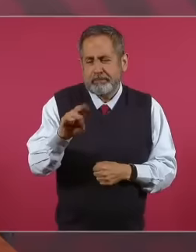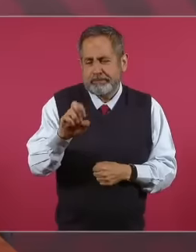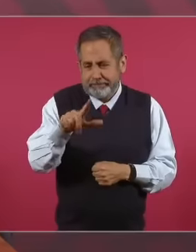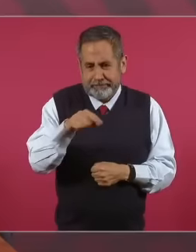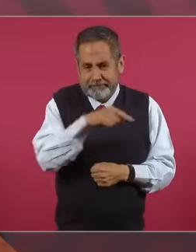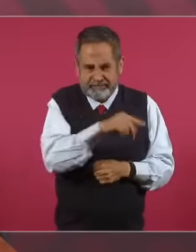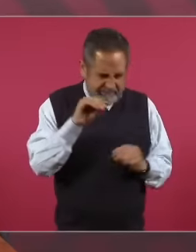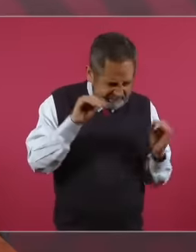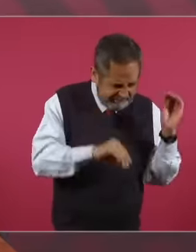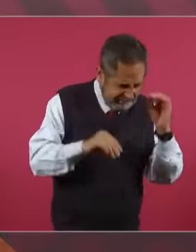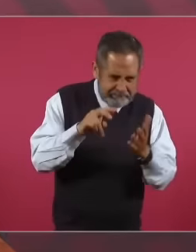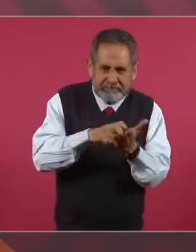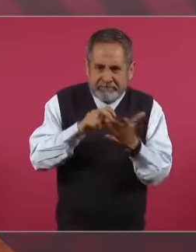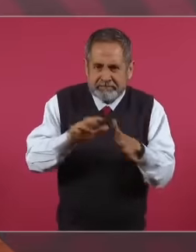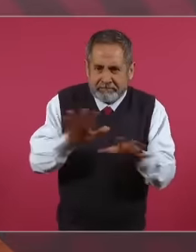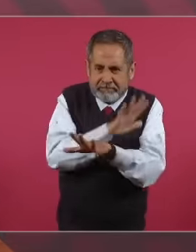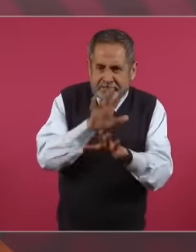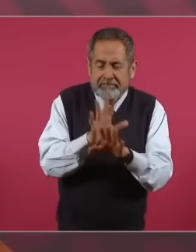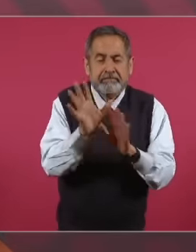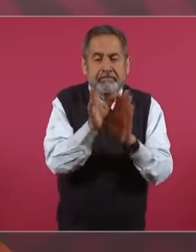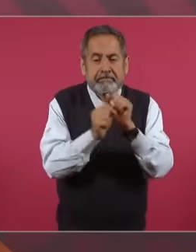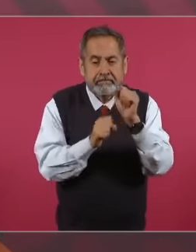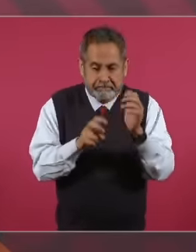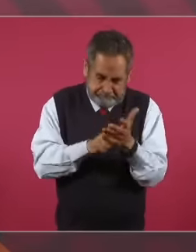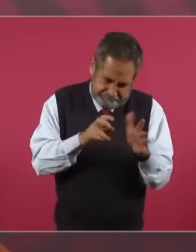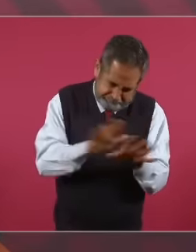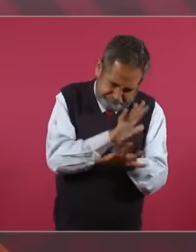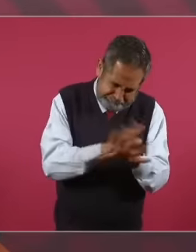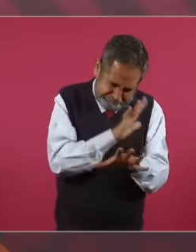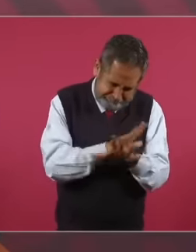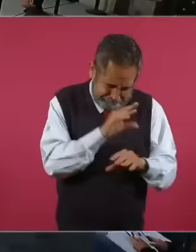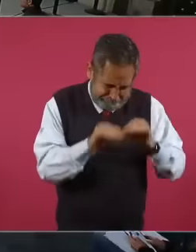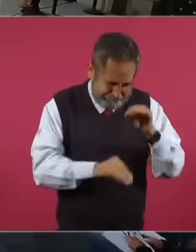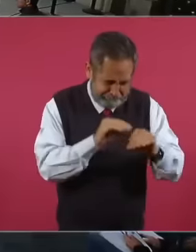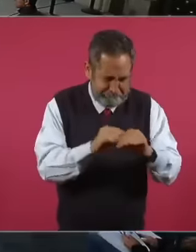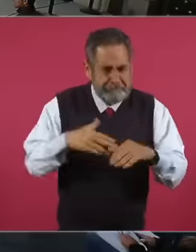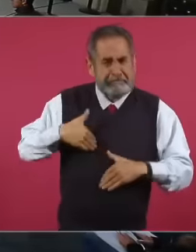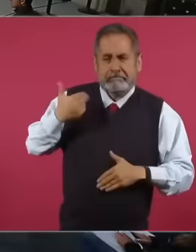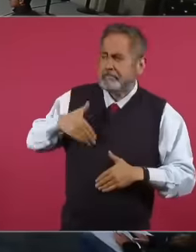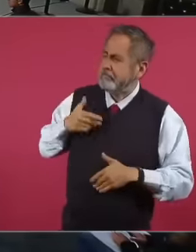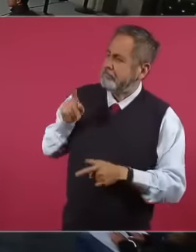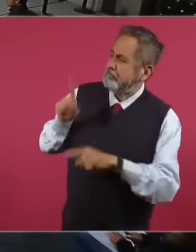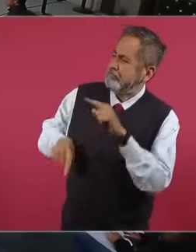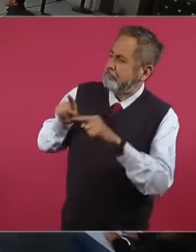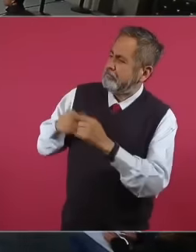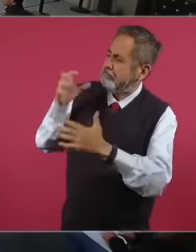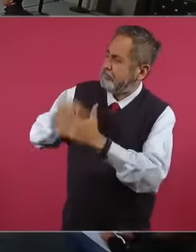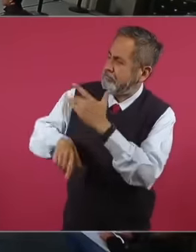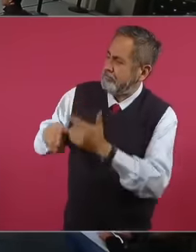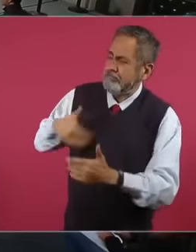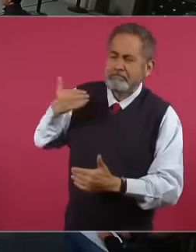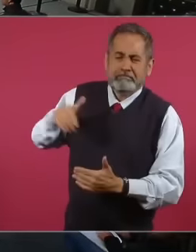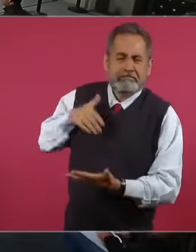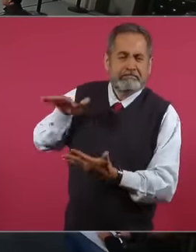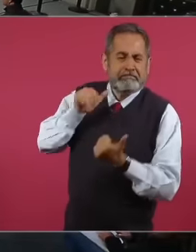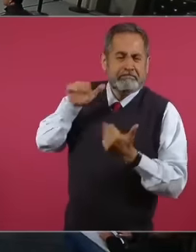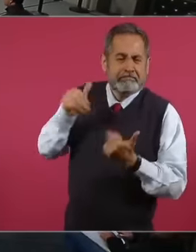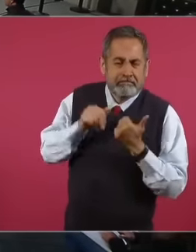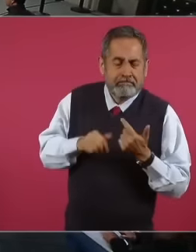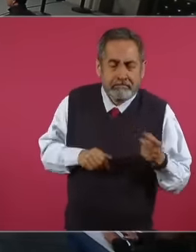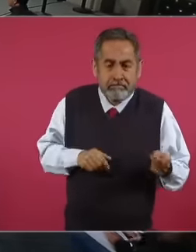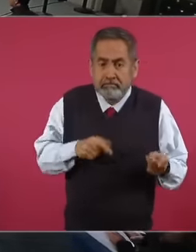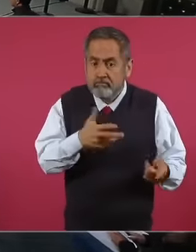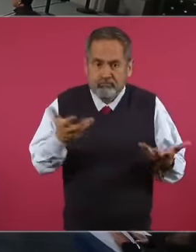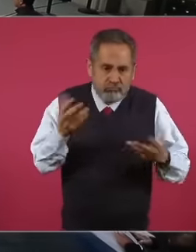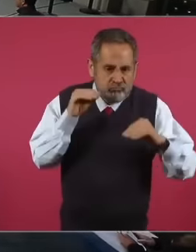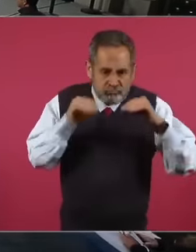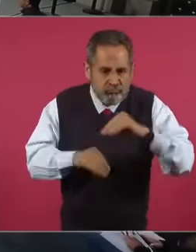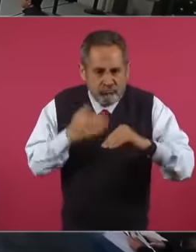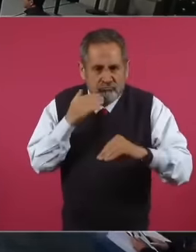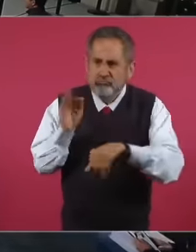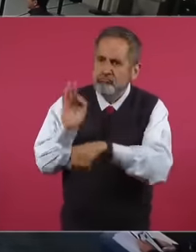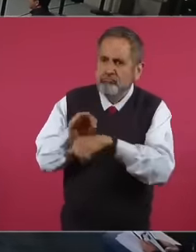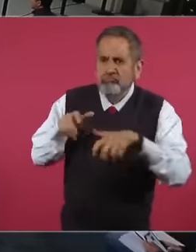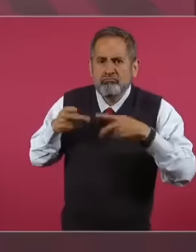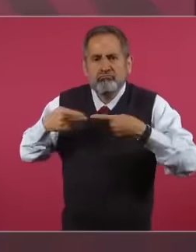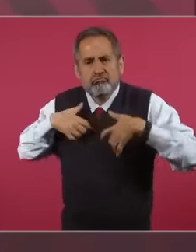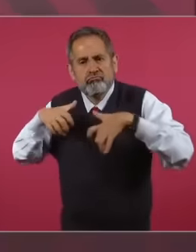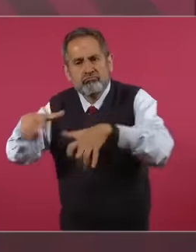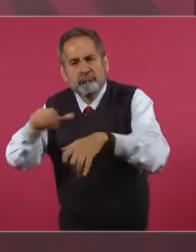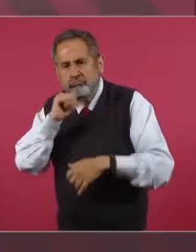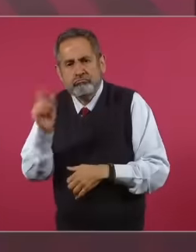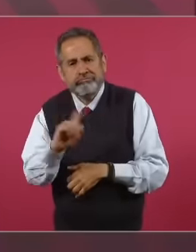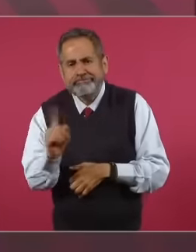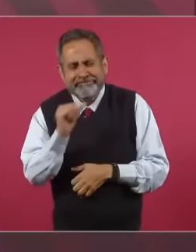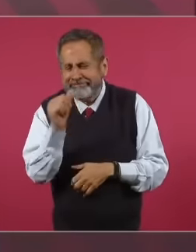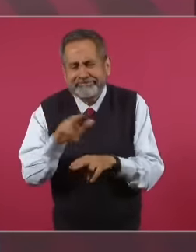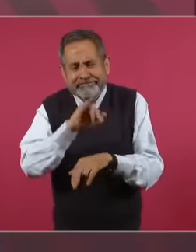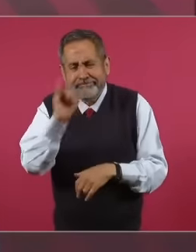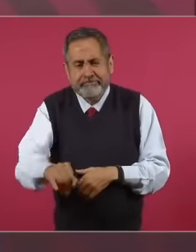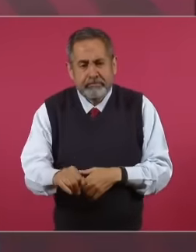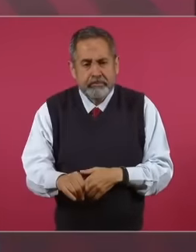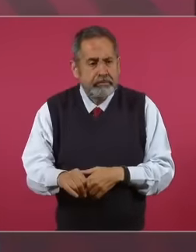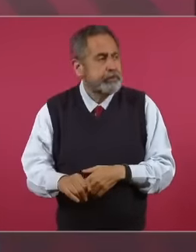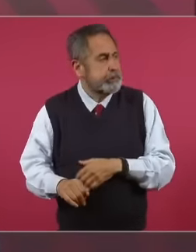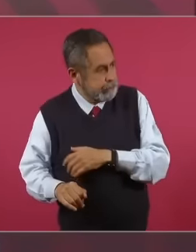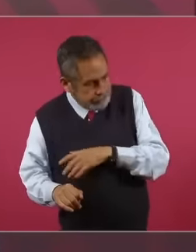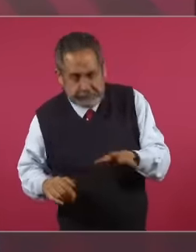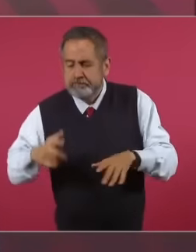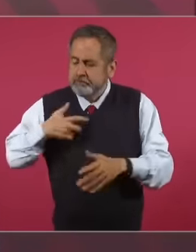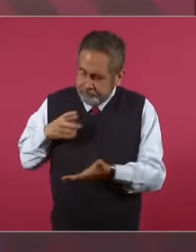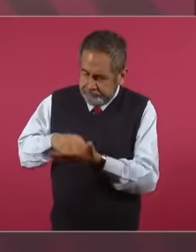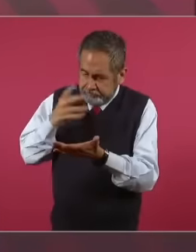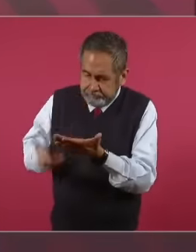country when they never legislate For the benefit of the people For the benefit of the workers because all the